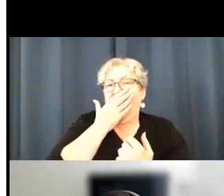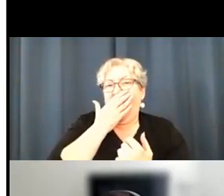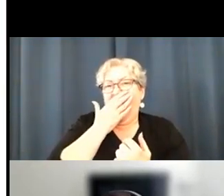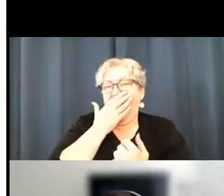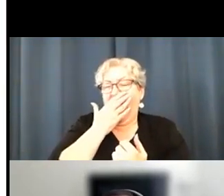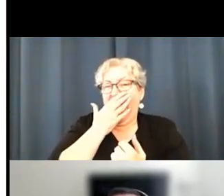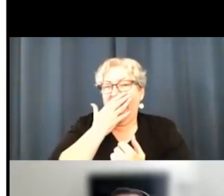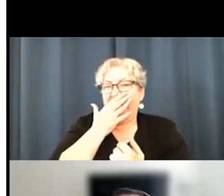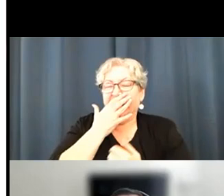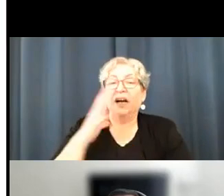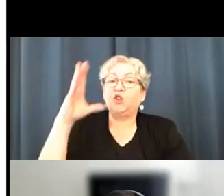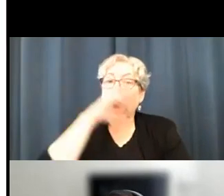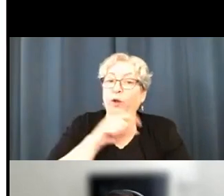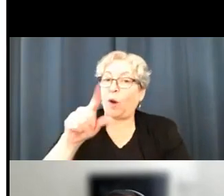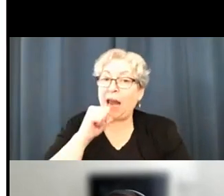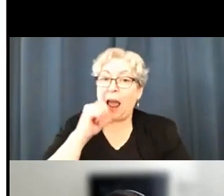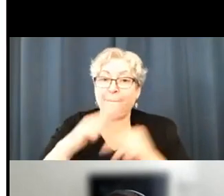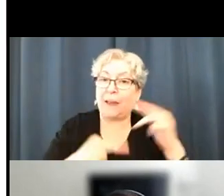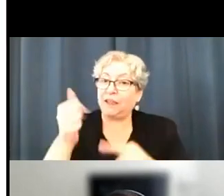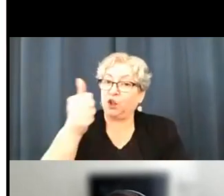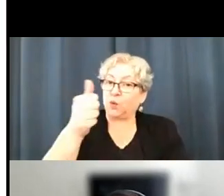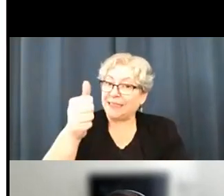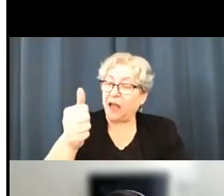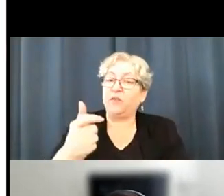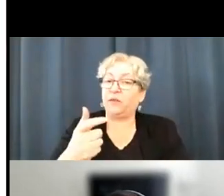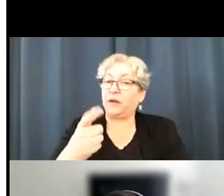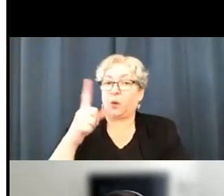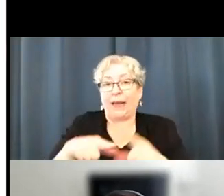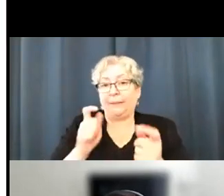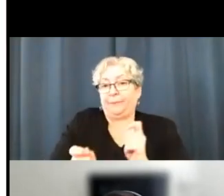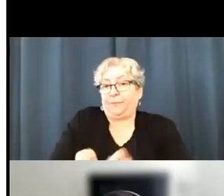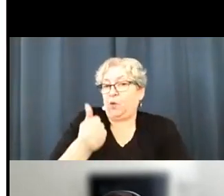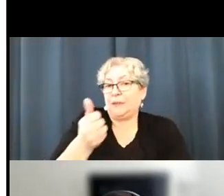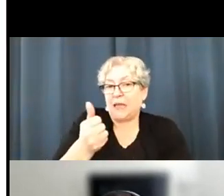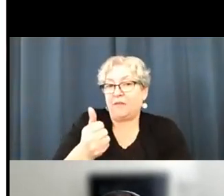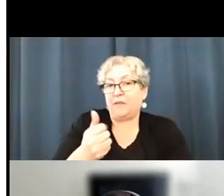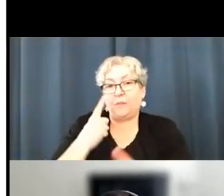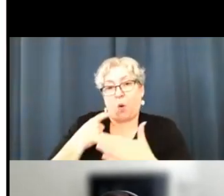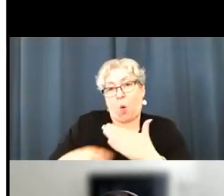and you can't implement code changes yourself. So, cost is always a factor